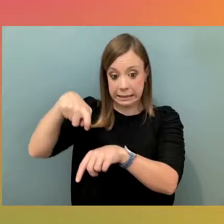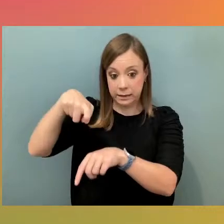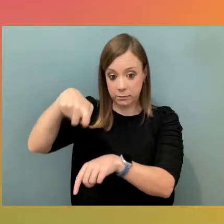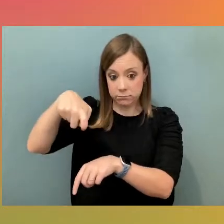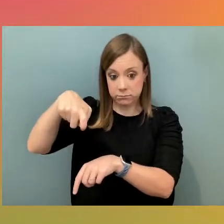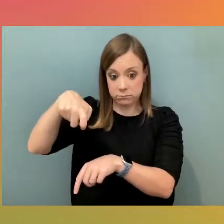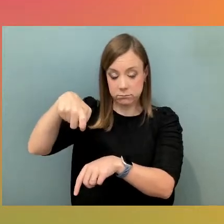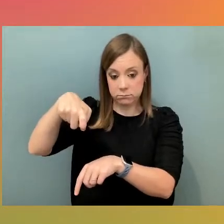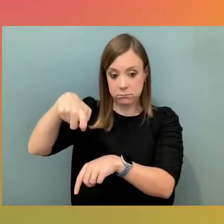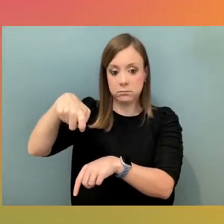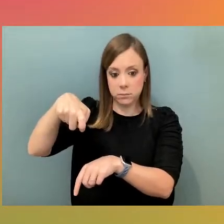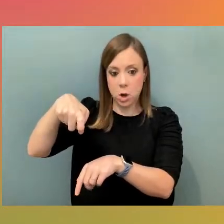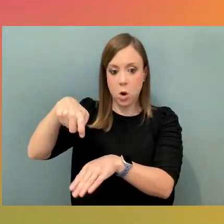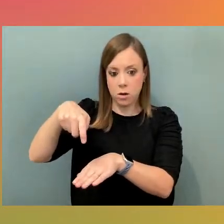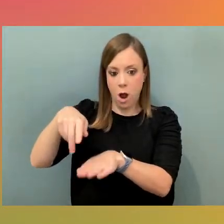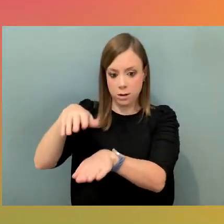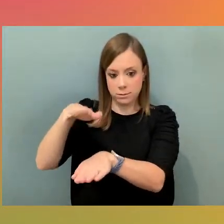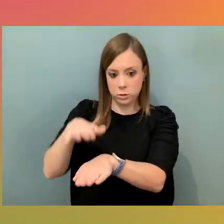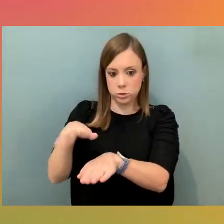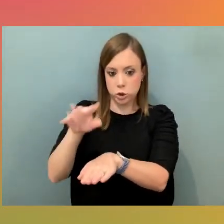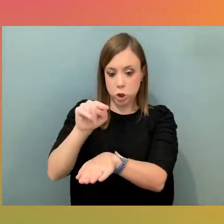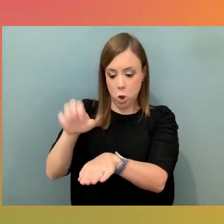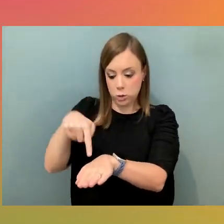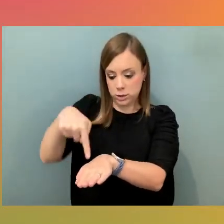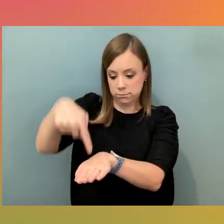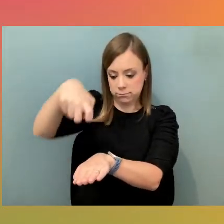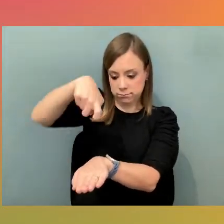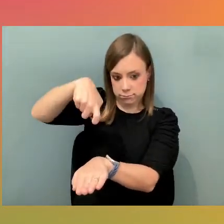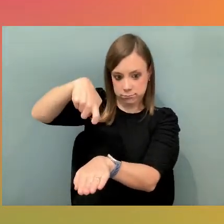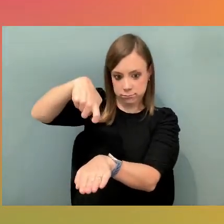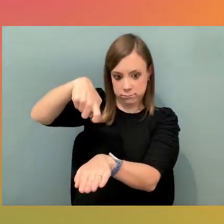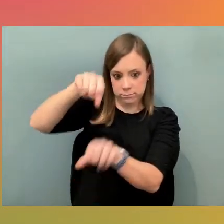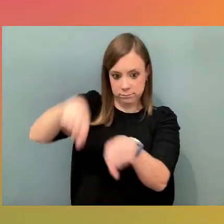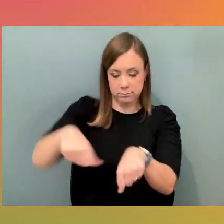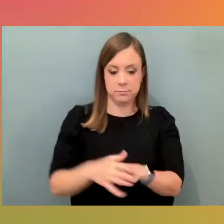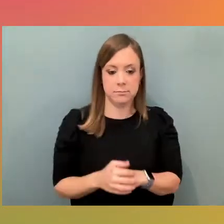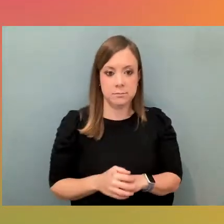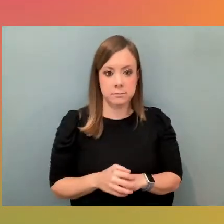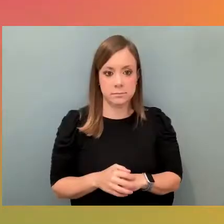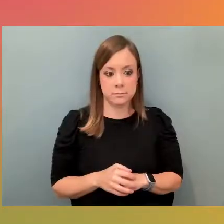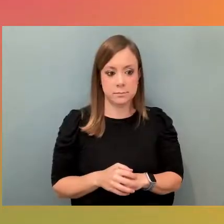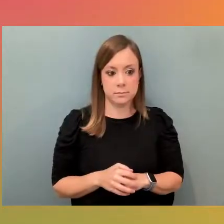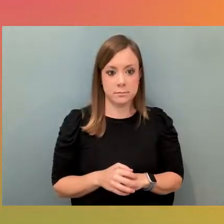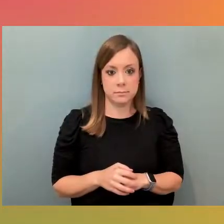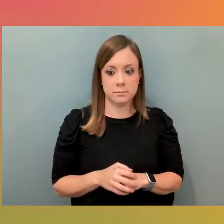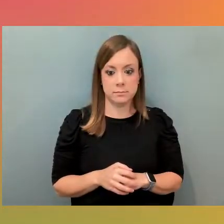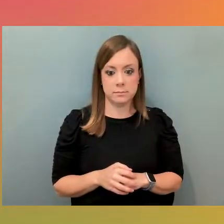OVER THE RIGHT TOES.